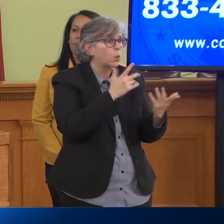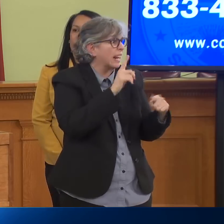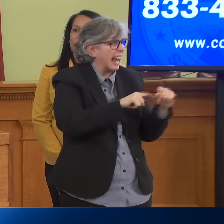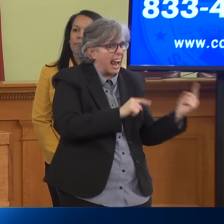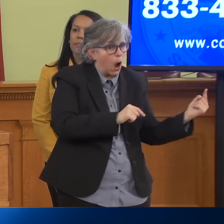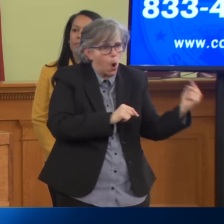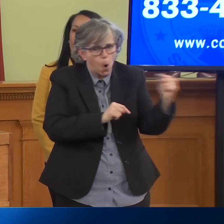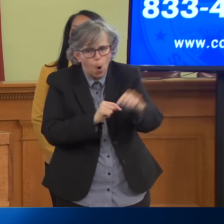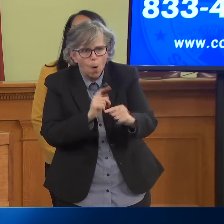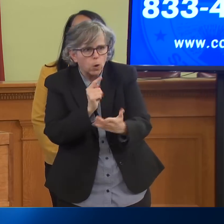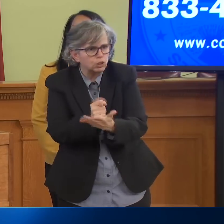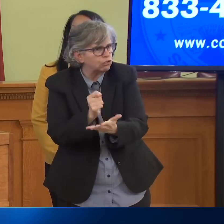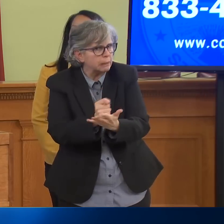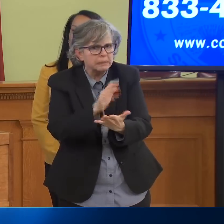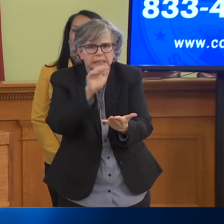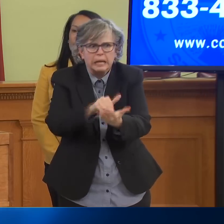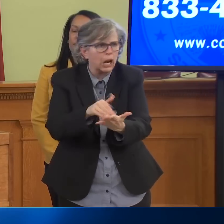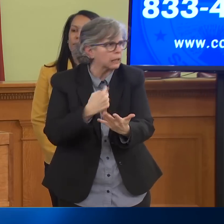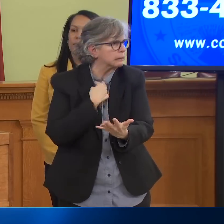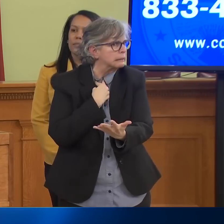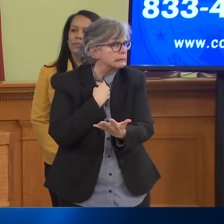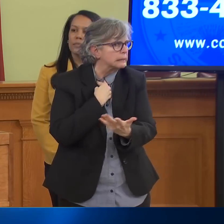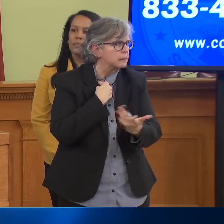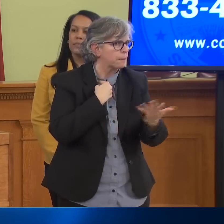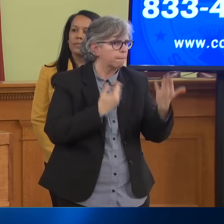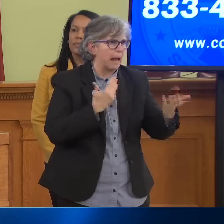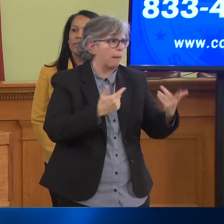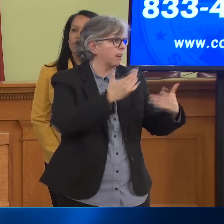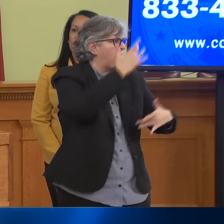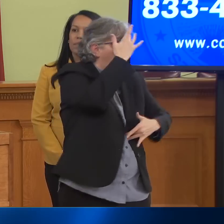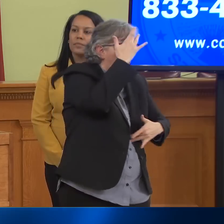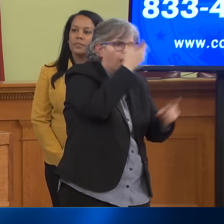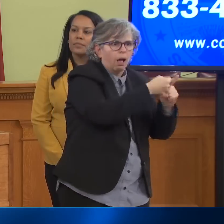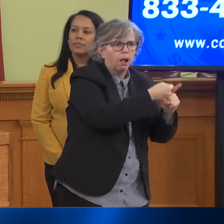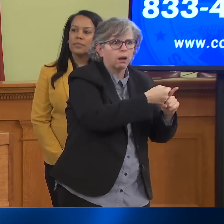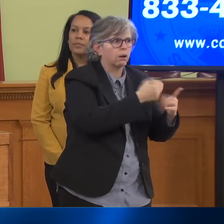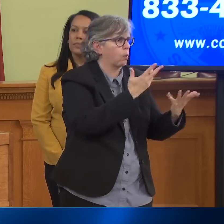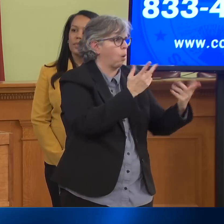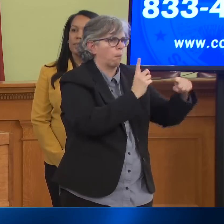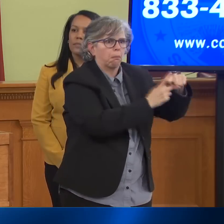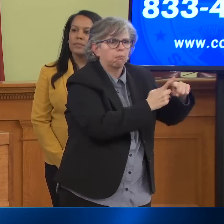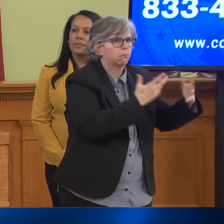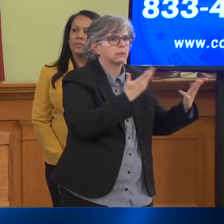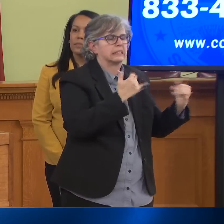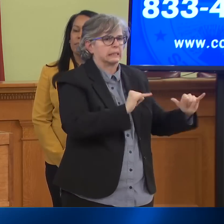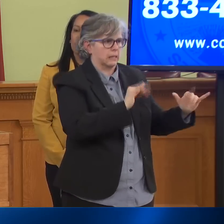SURE MEDICATION IS AVAILABLE TO THE OHIOANS UNABLE TO COME TO